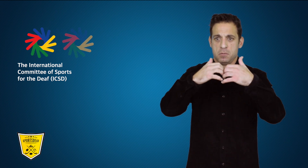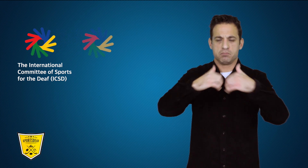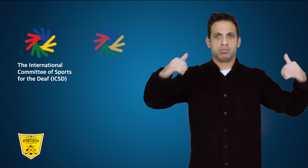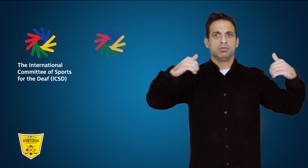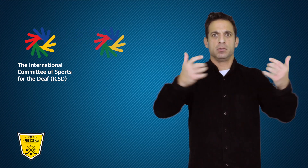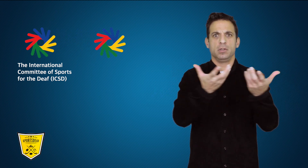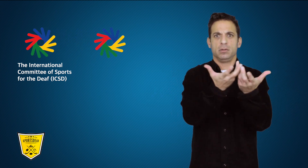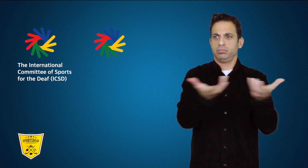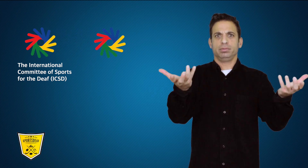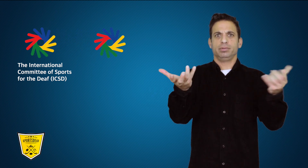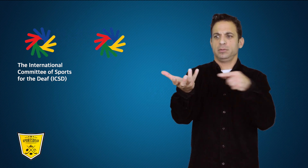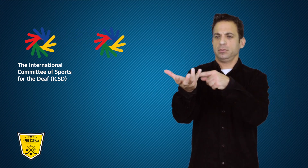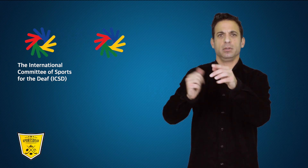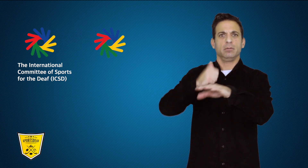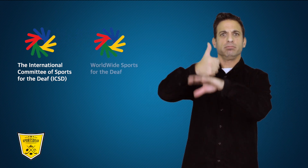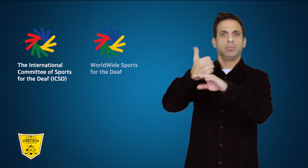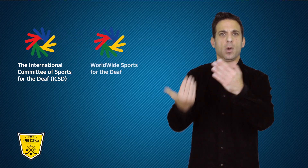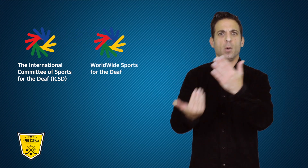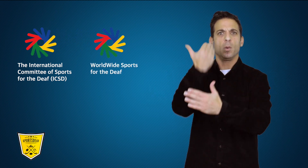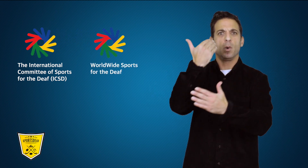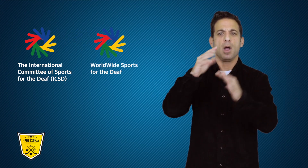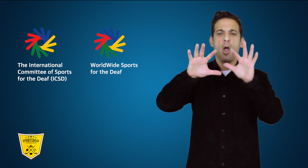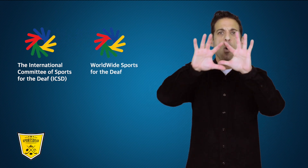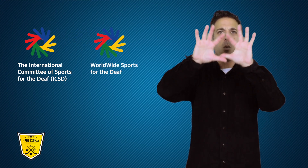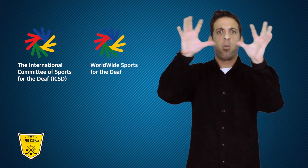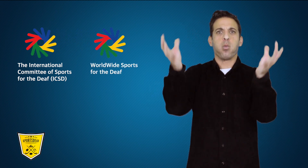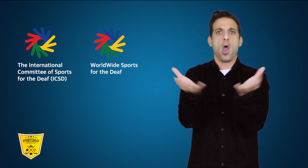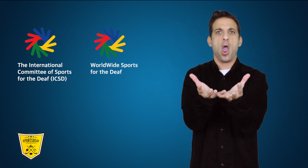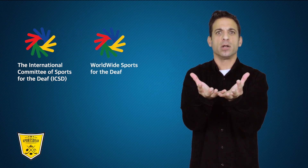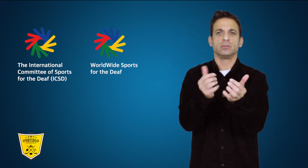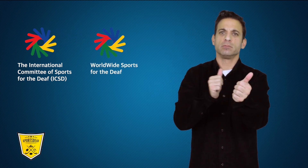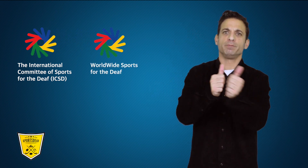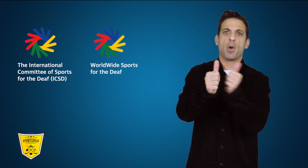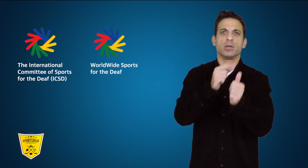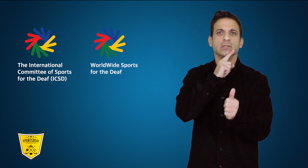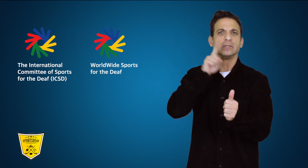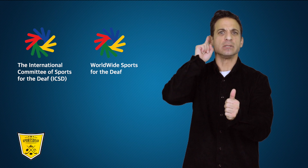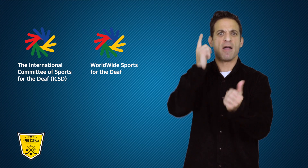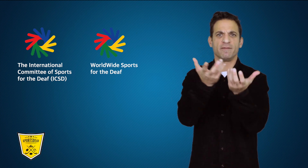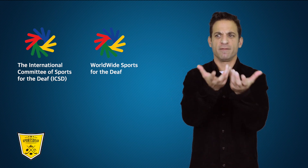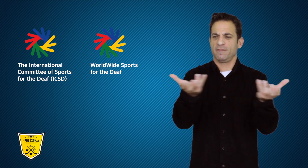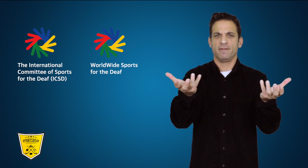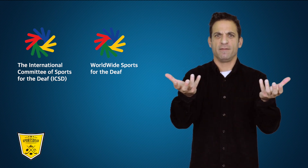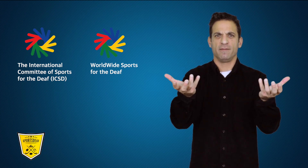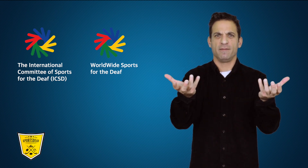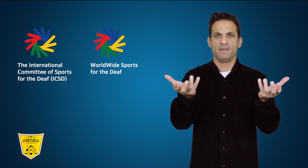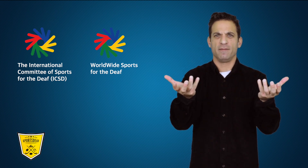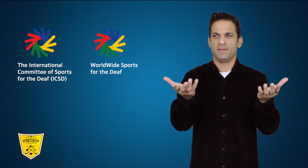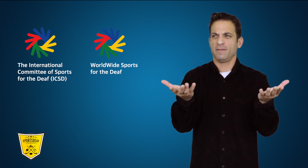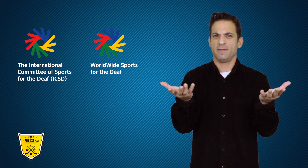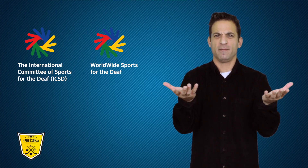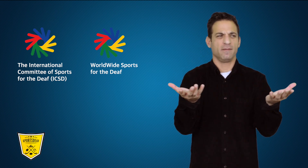they launched a separate group under the name “WorldWide Sports for the Deaf”.